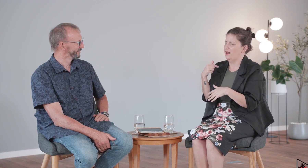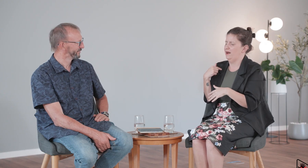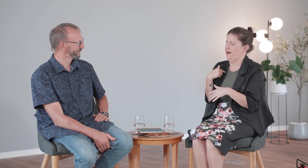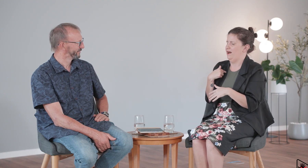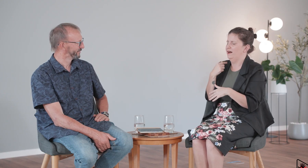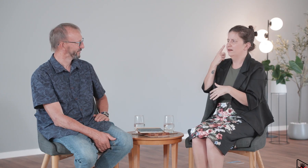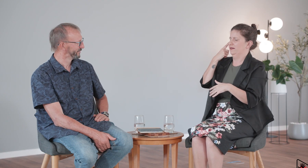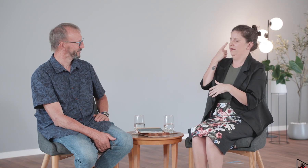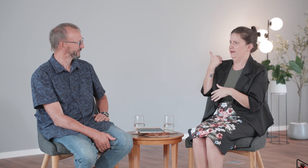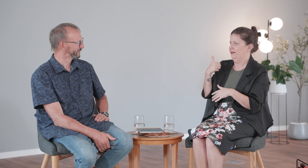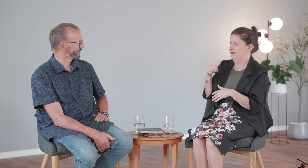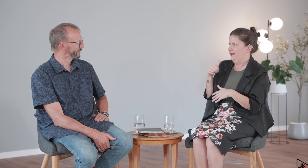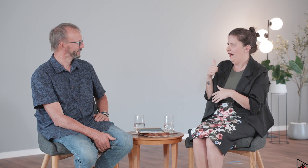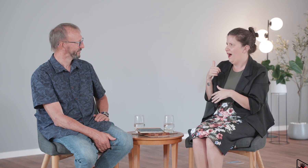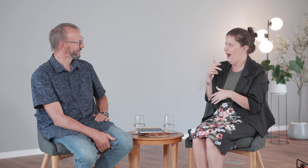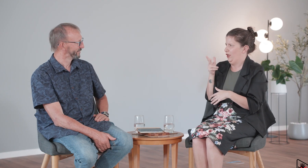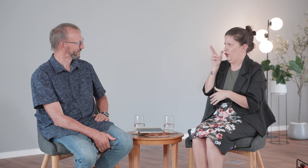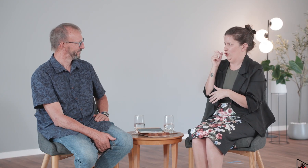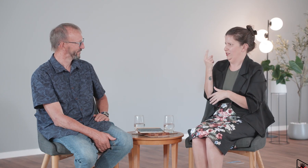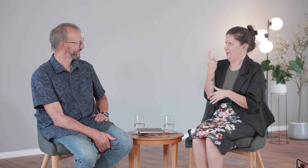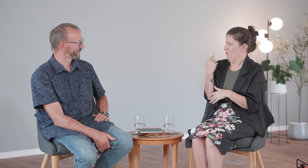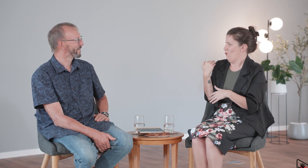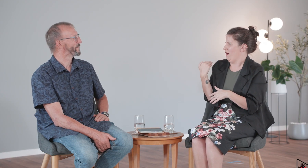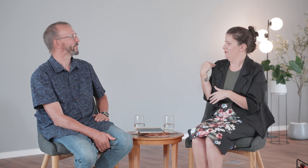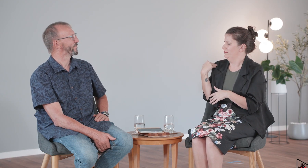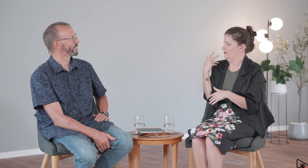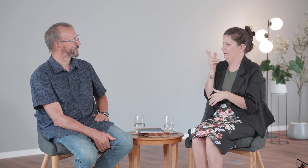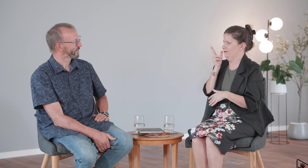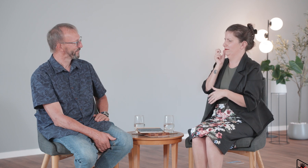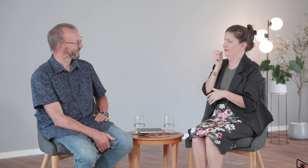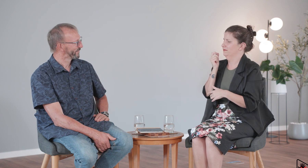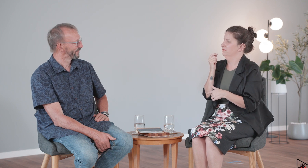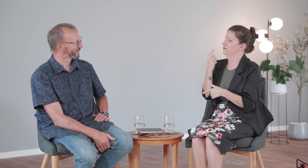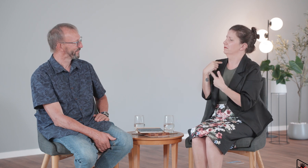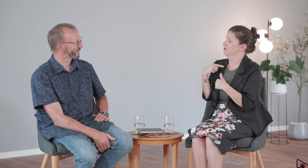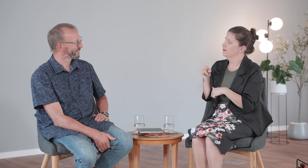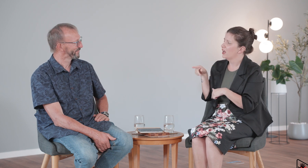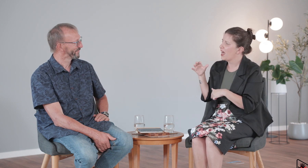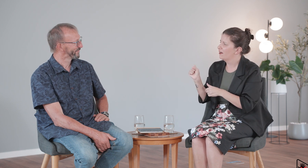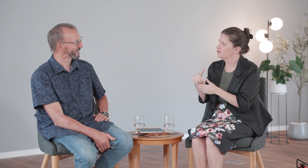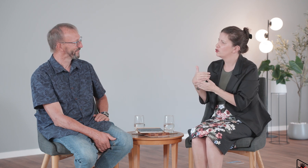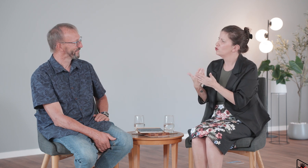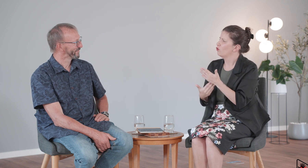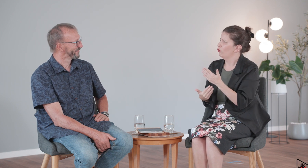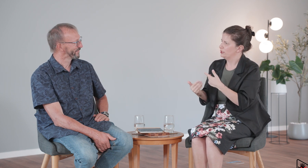quite amazing. Now, anyway, I've just remembered someone said to me that you had a story that you